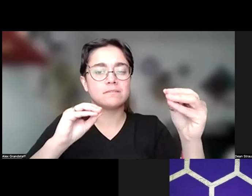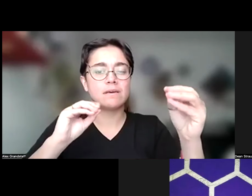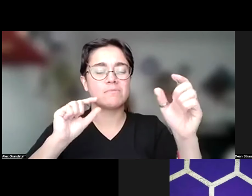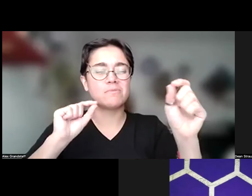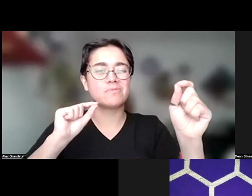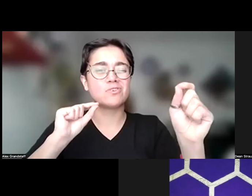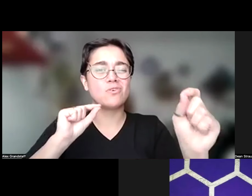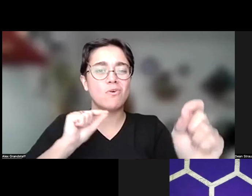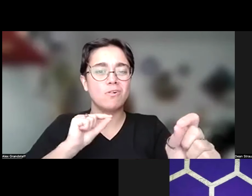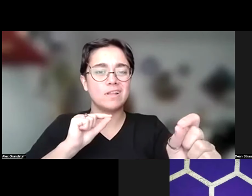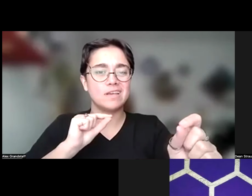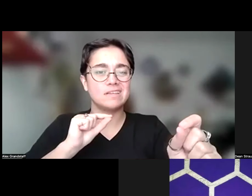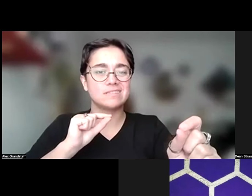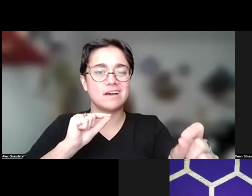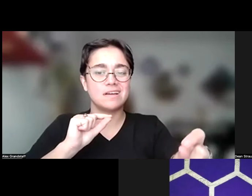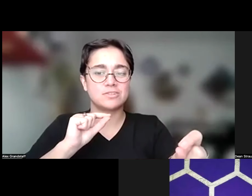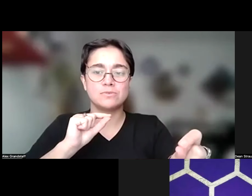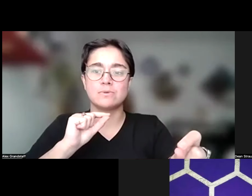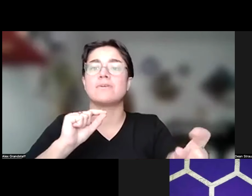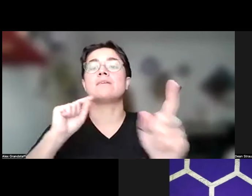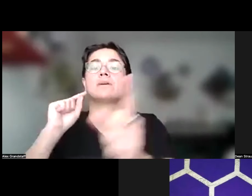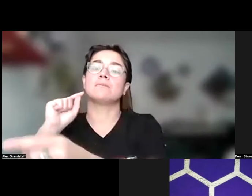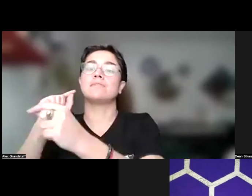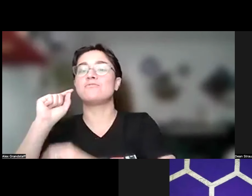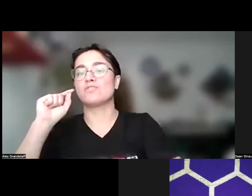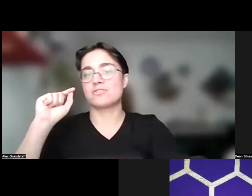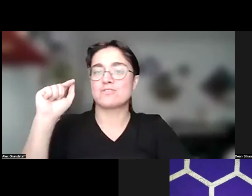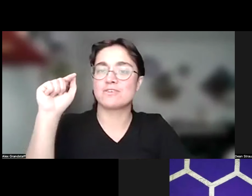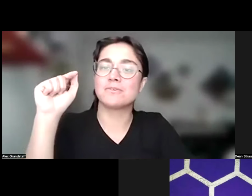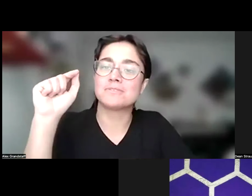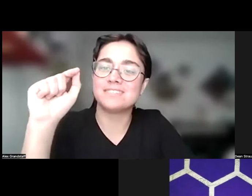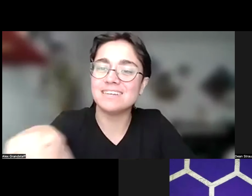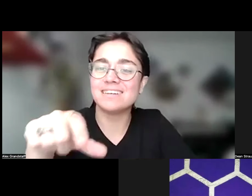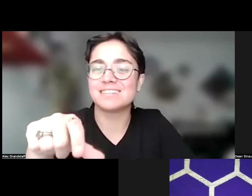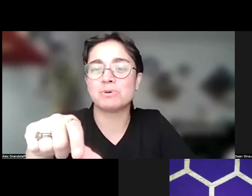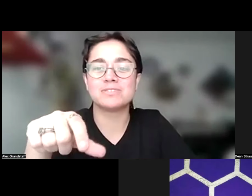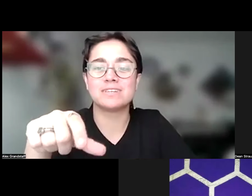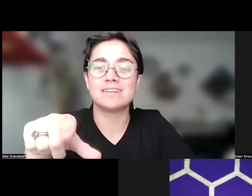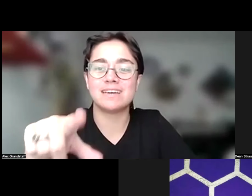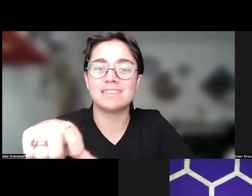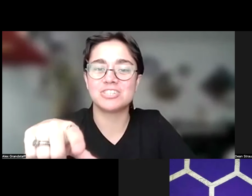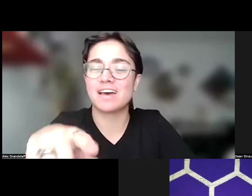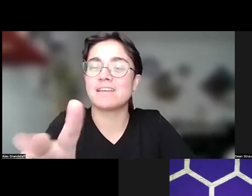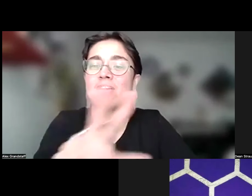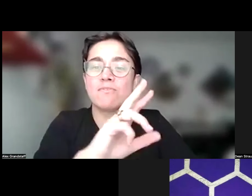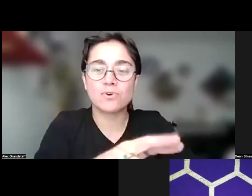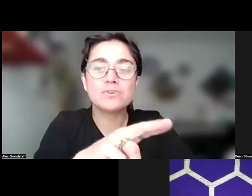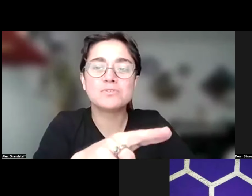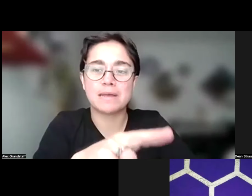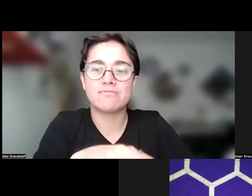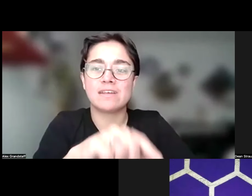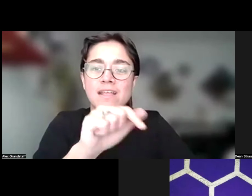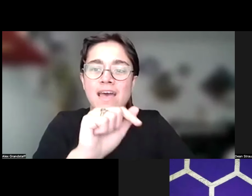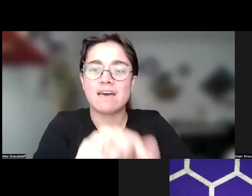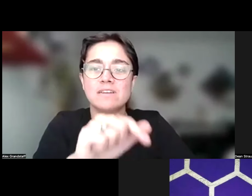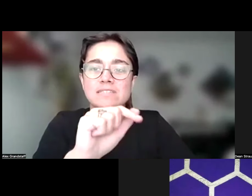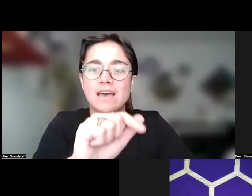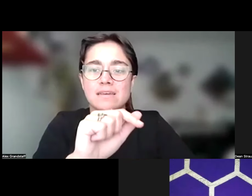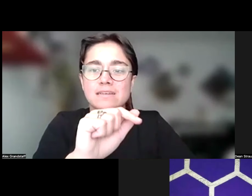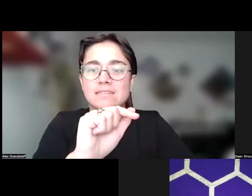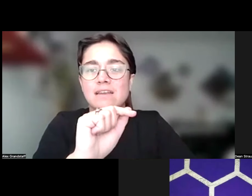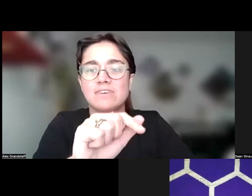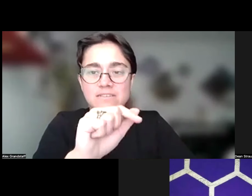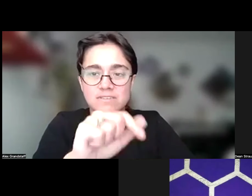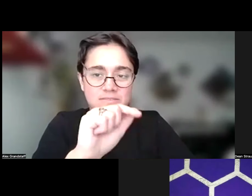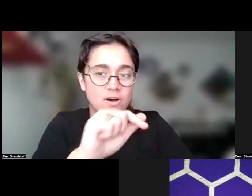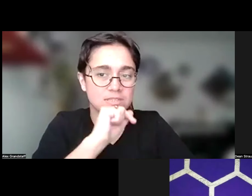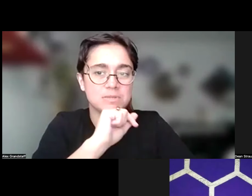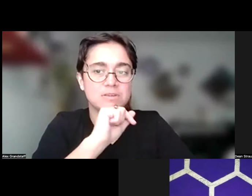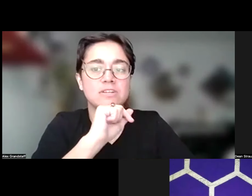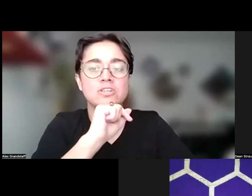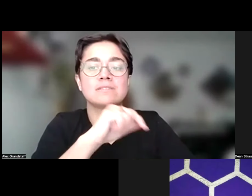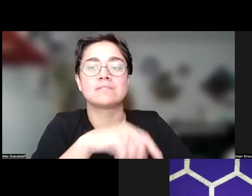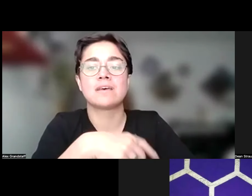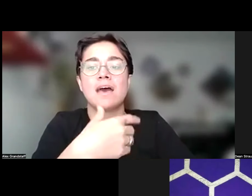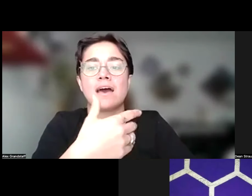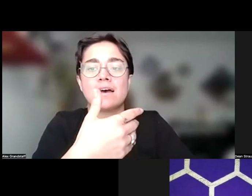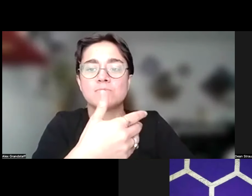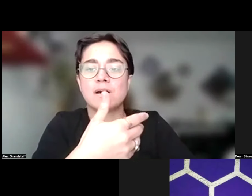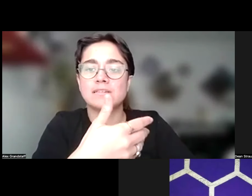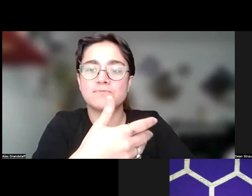Dean has posted in the chat